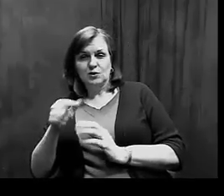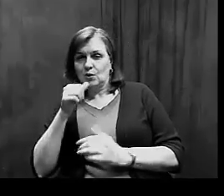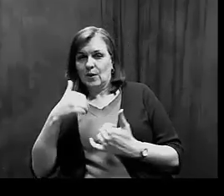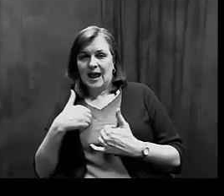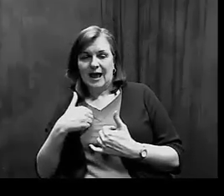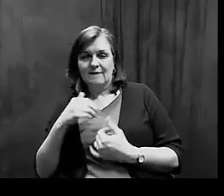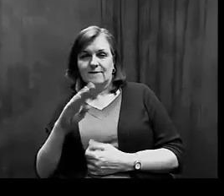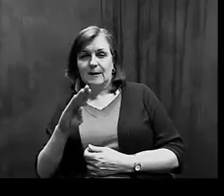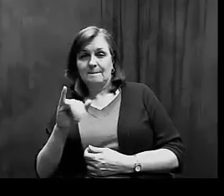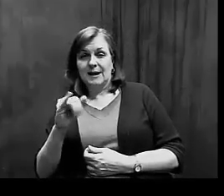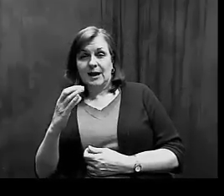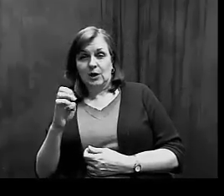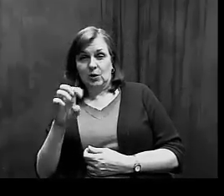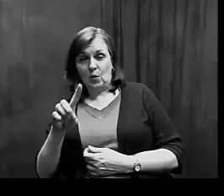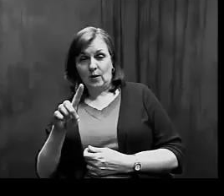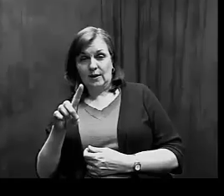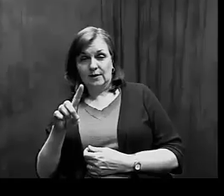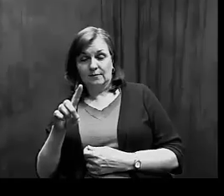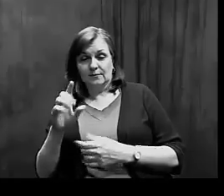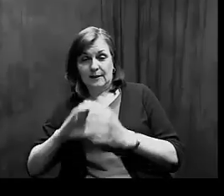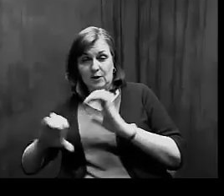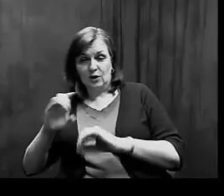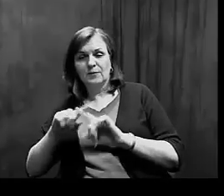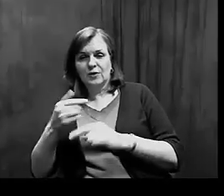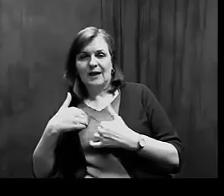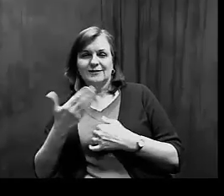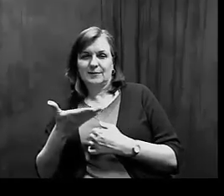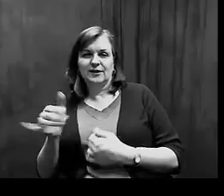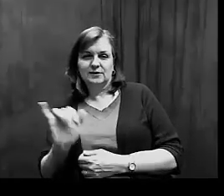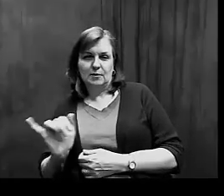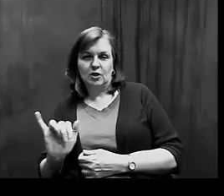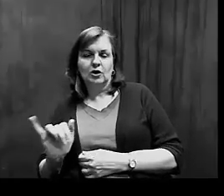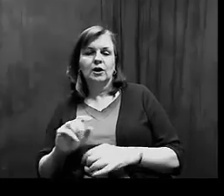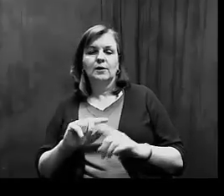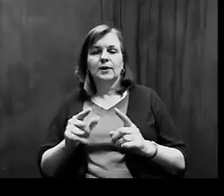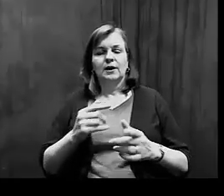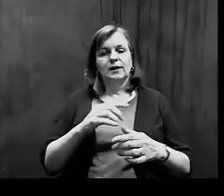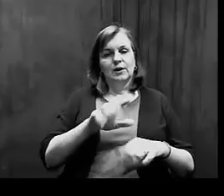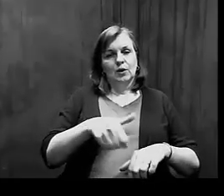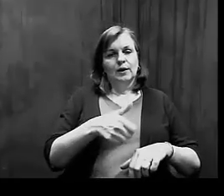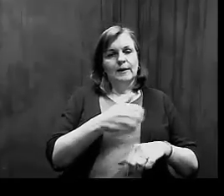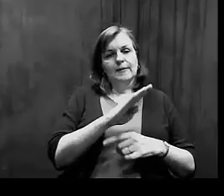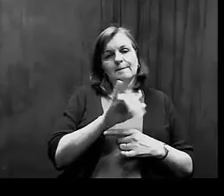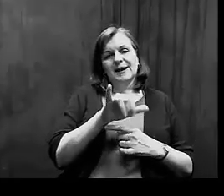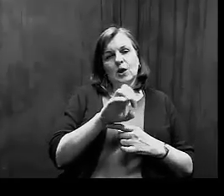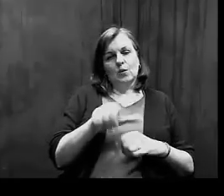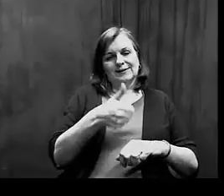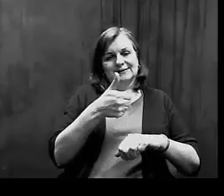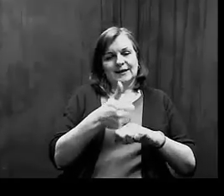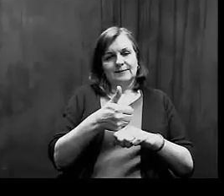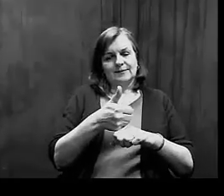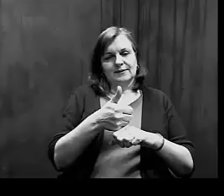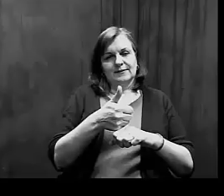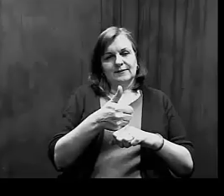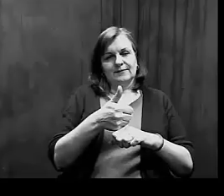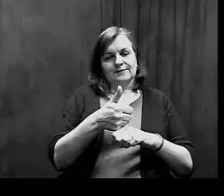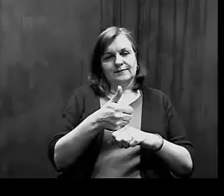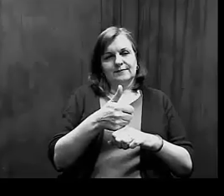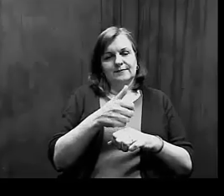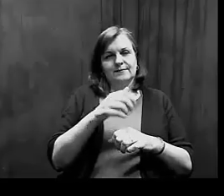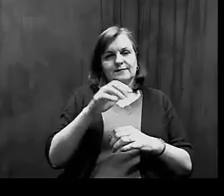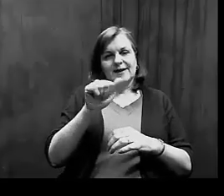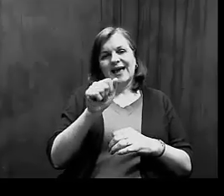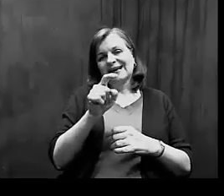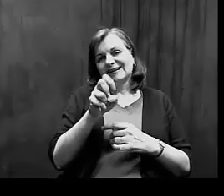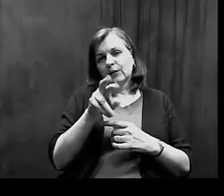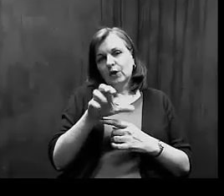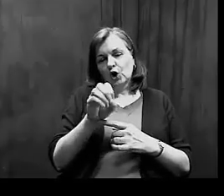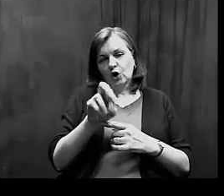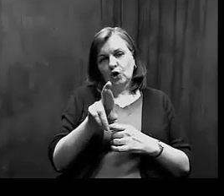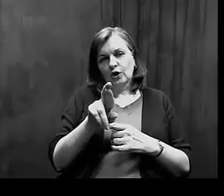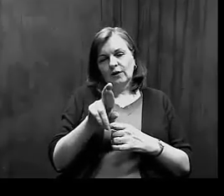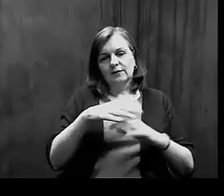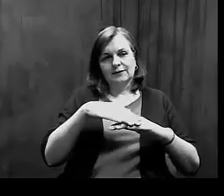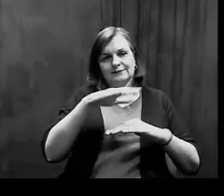you don't have bicoid but you have a very similar protein that makes this happen we are going to set up anterior and posterior